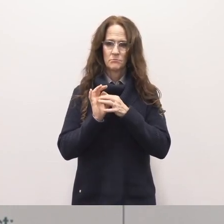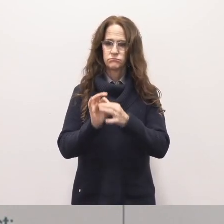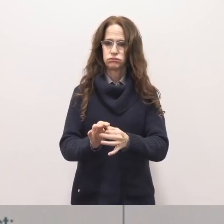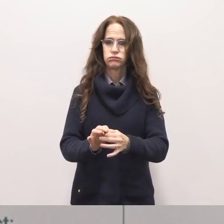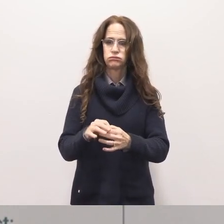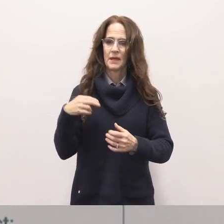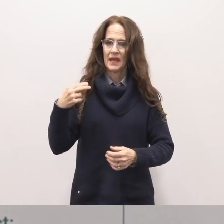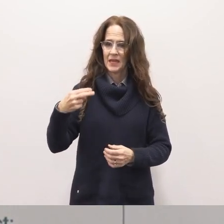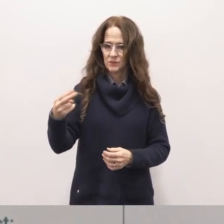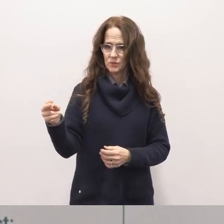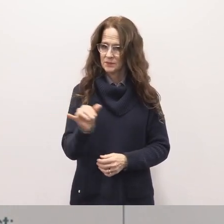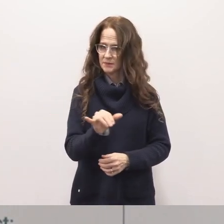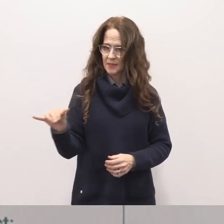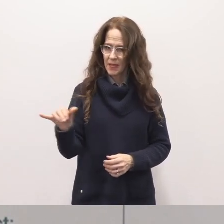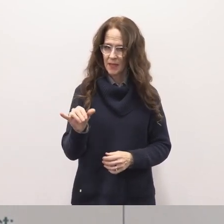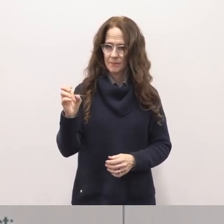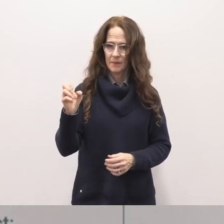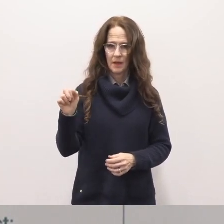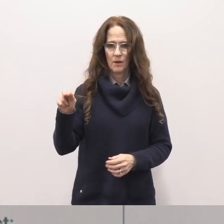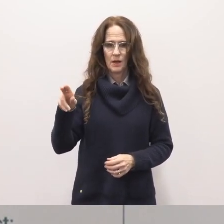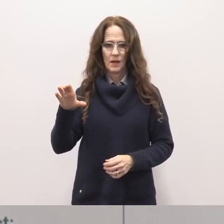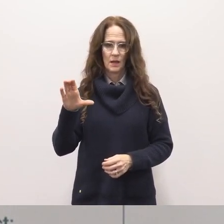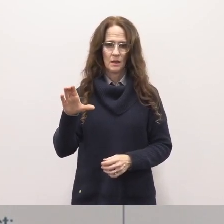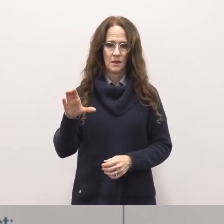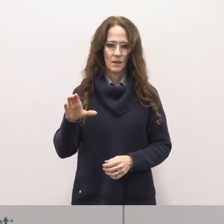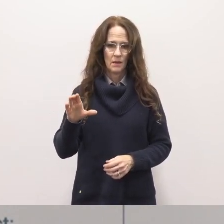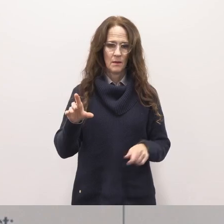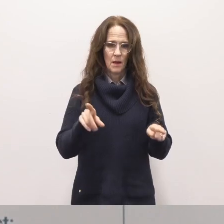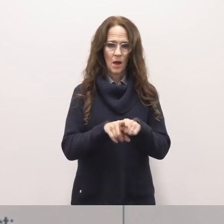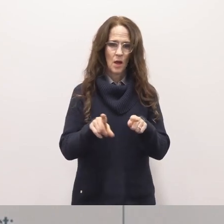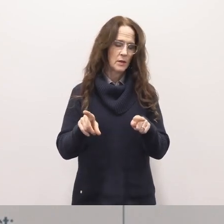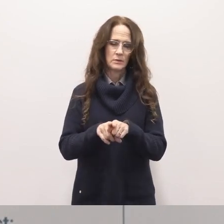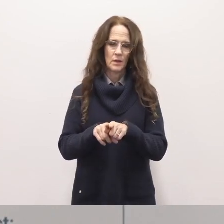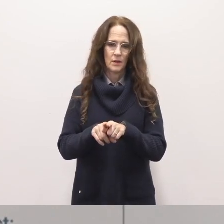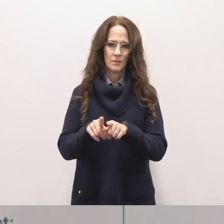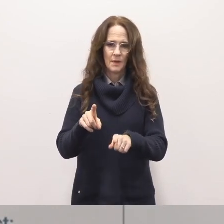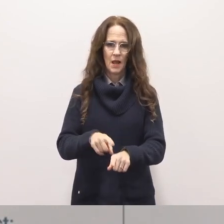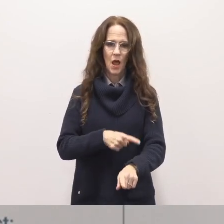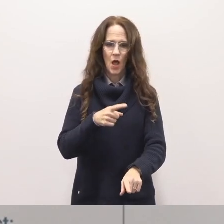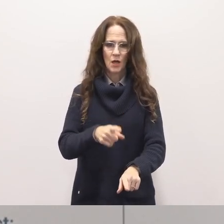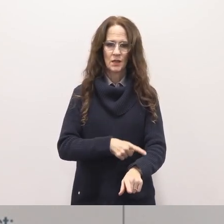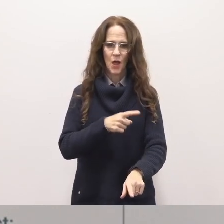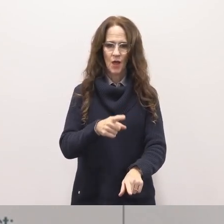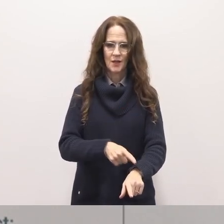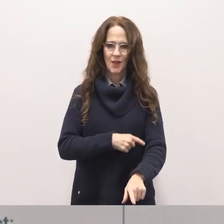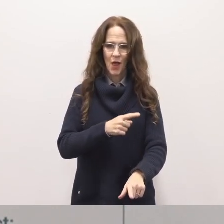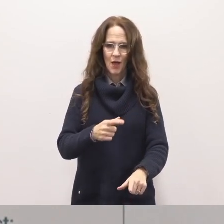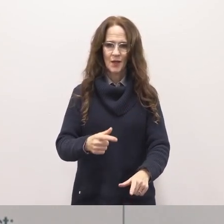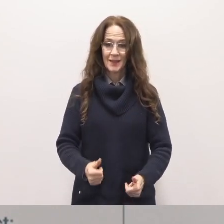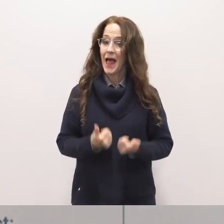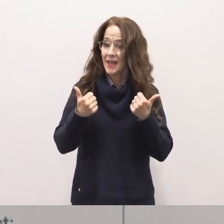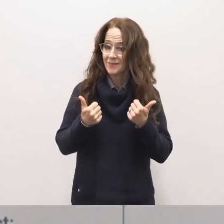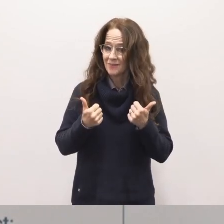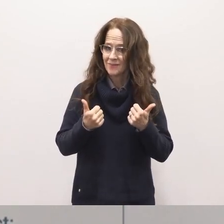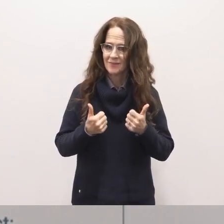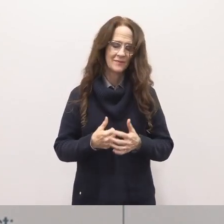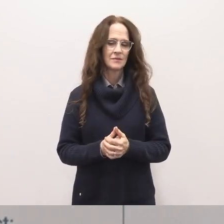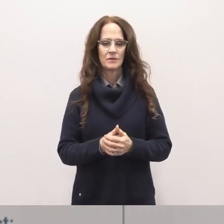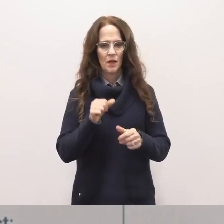but at one point in my long, long, long life, I worked for the Southern Christian Leadership Conference